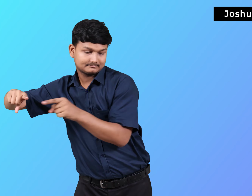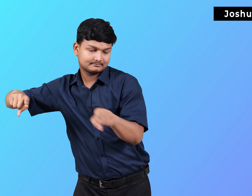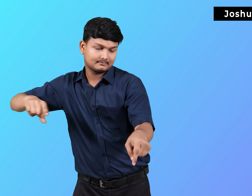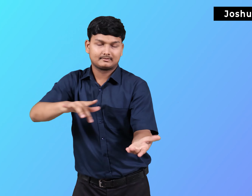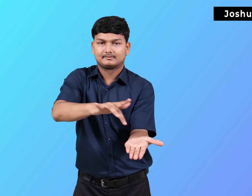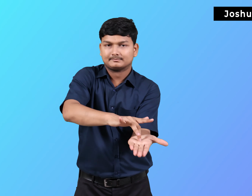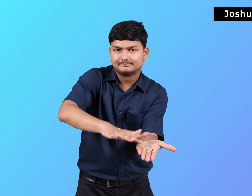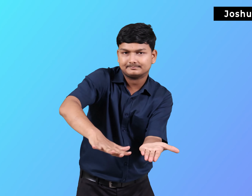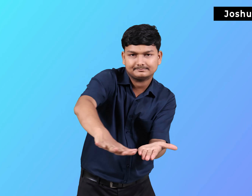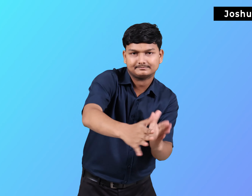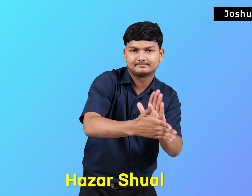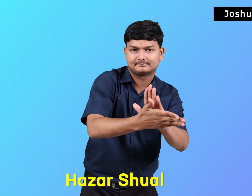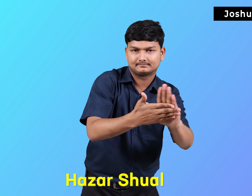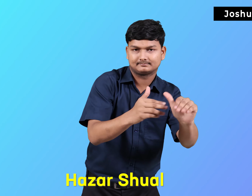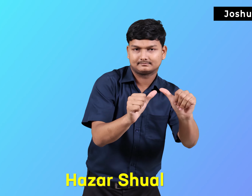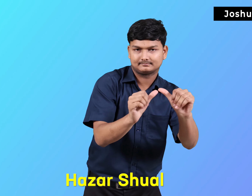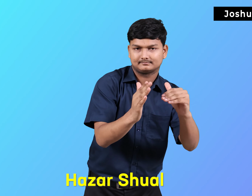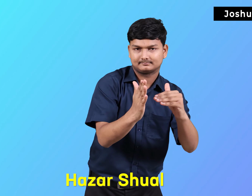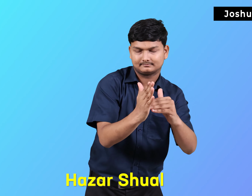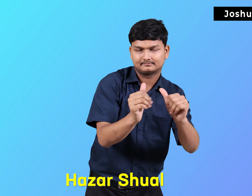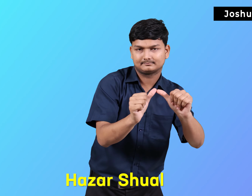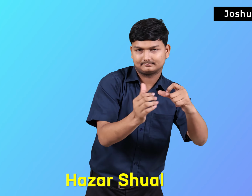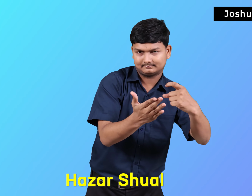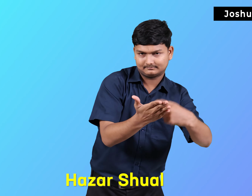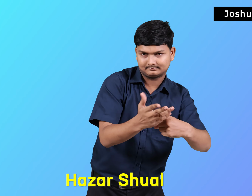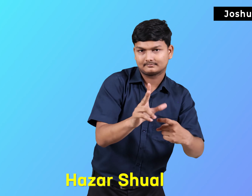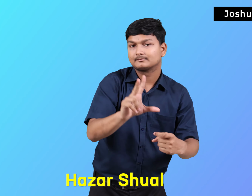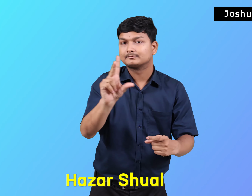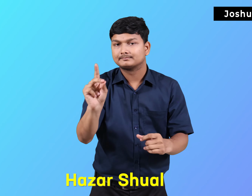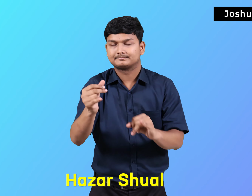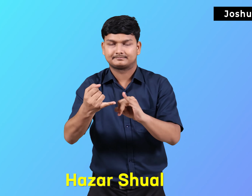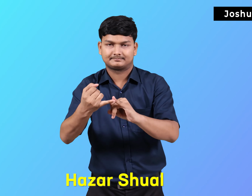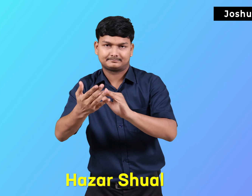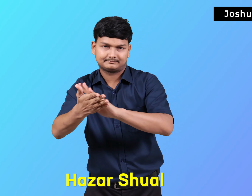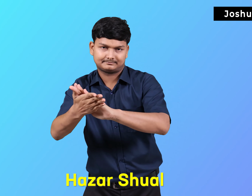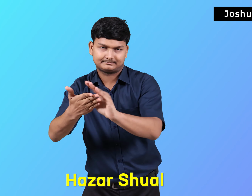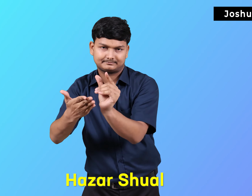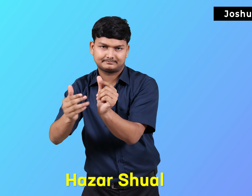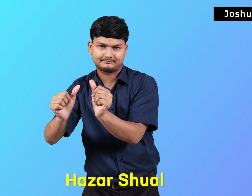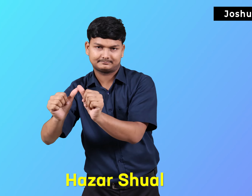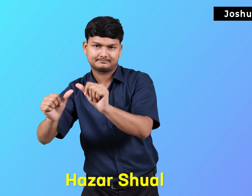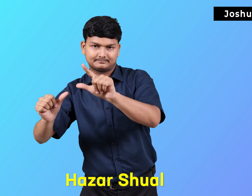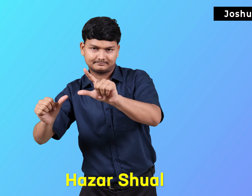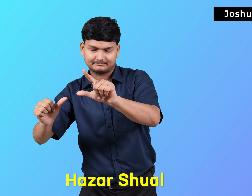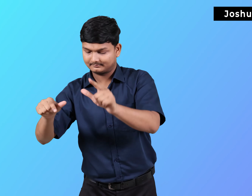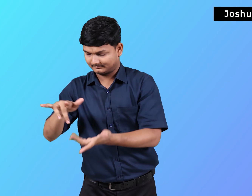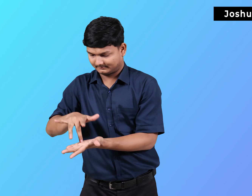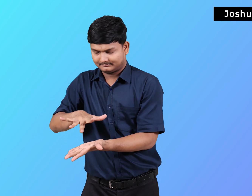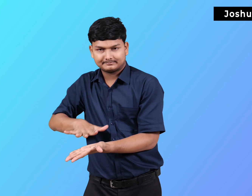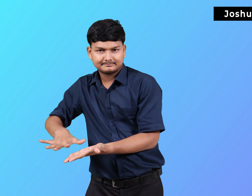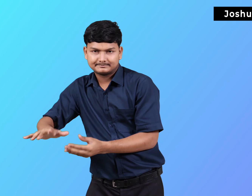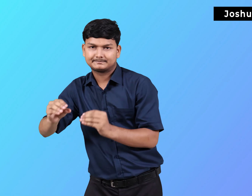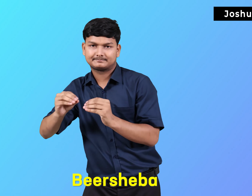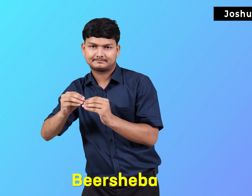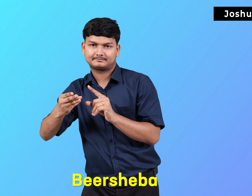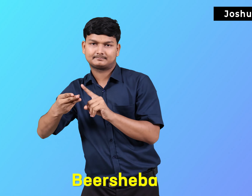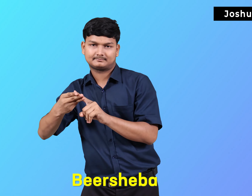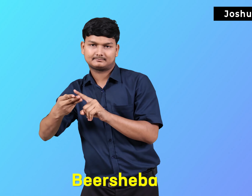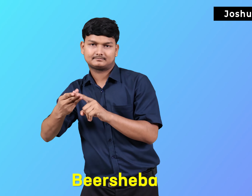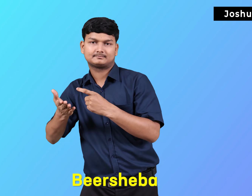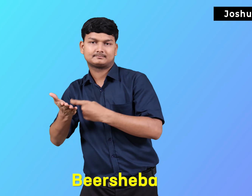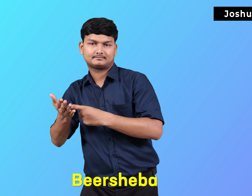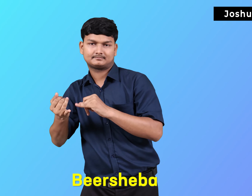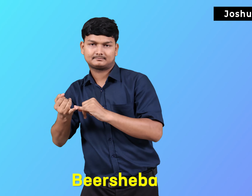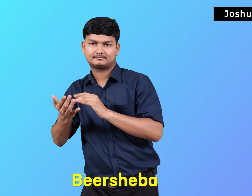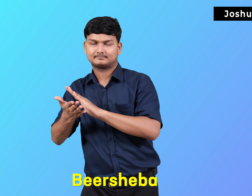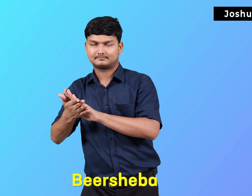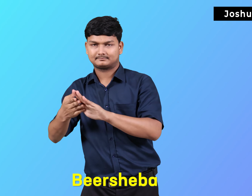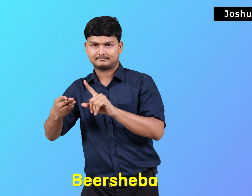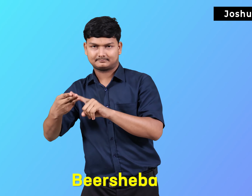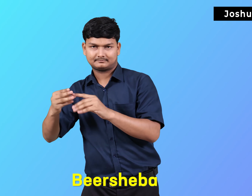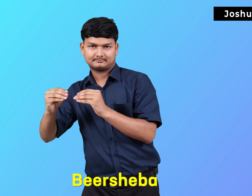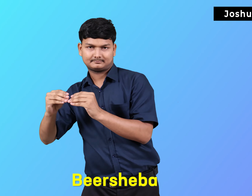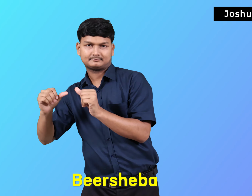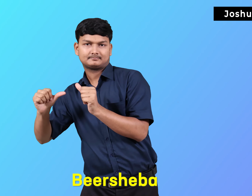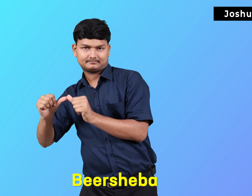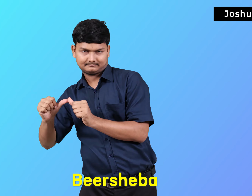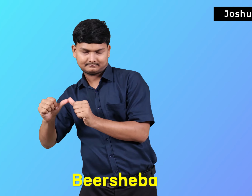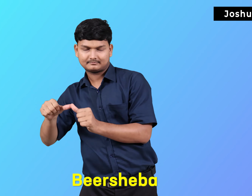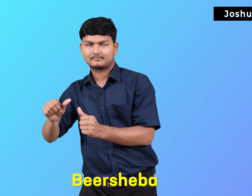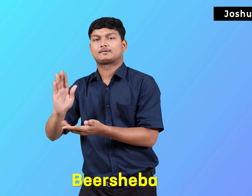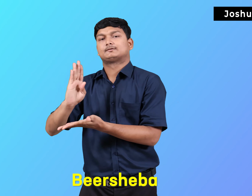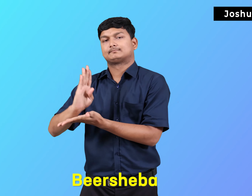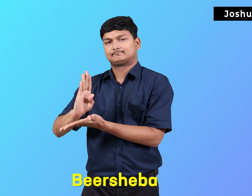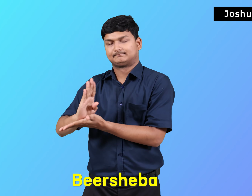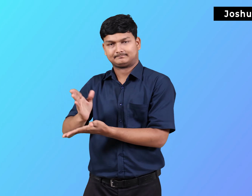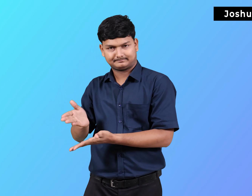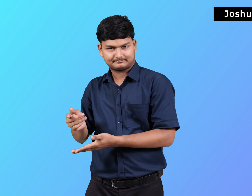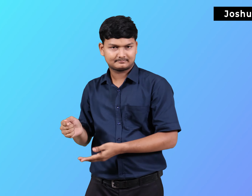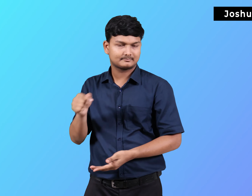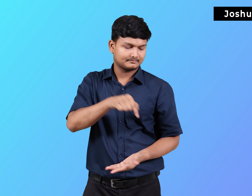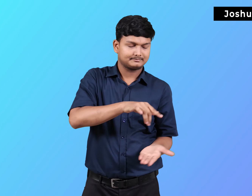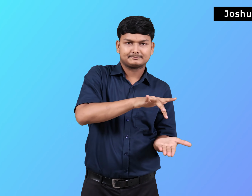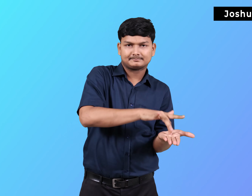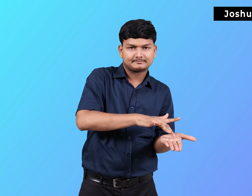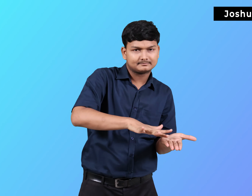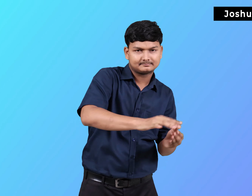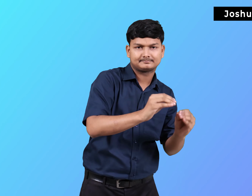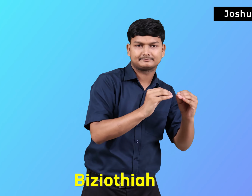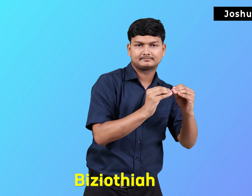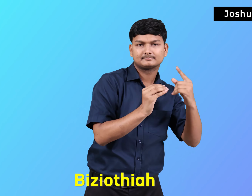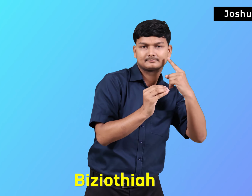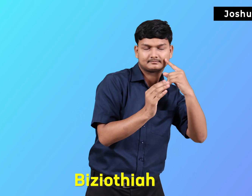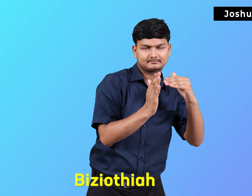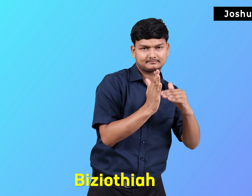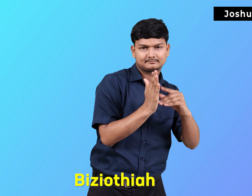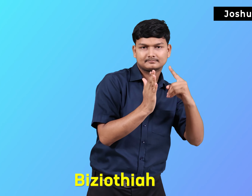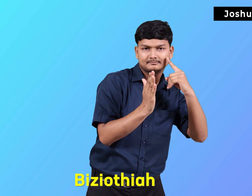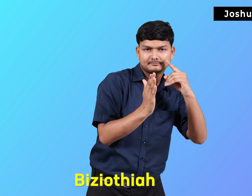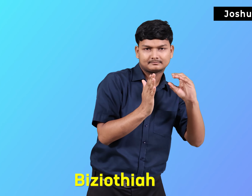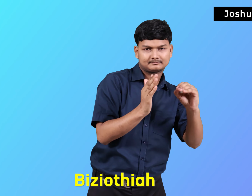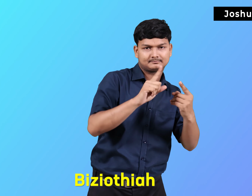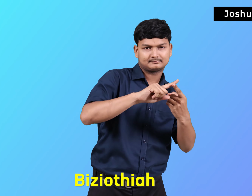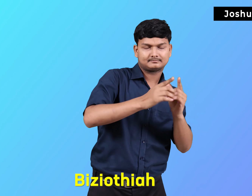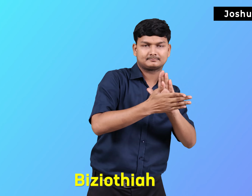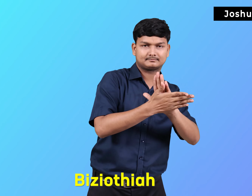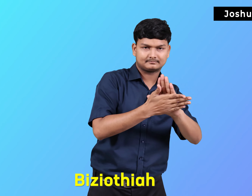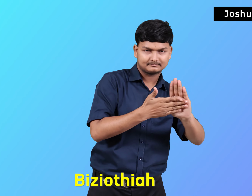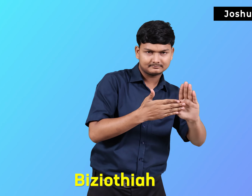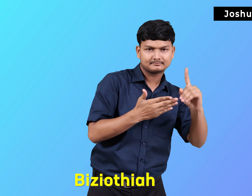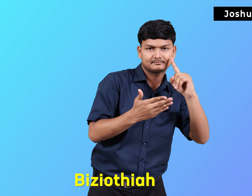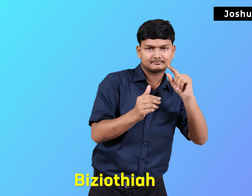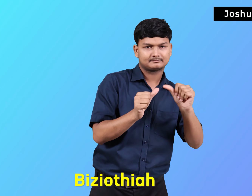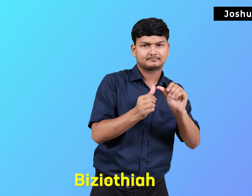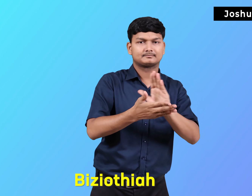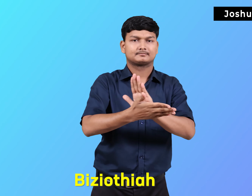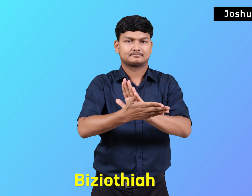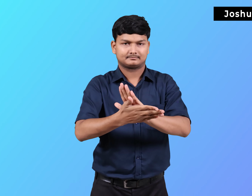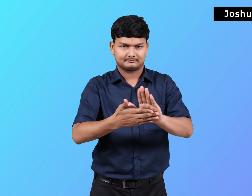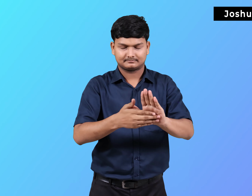Hazar Shual, Beersheba, Biziothiah,